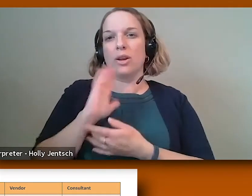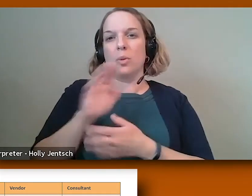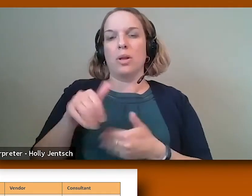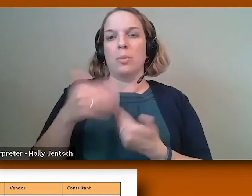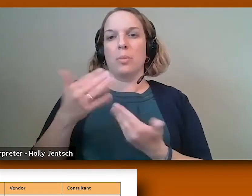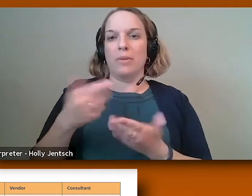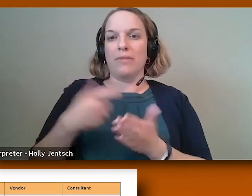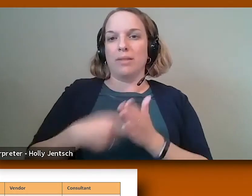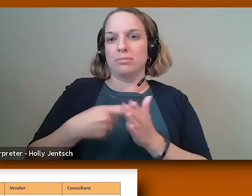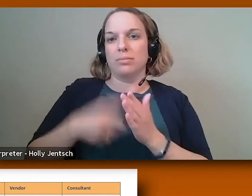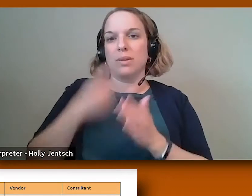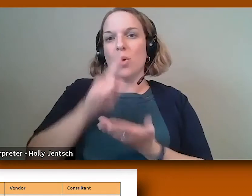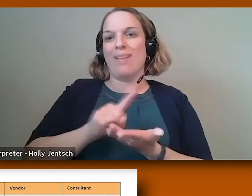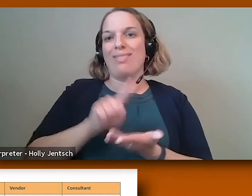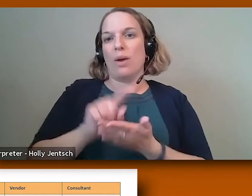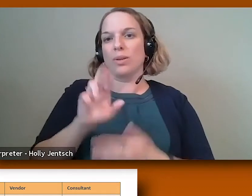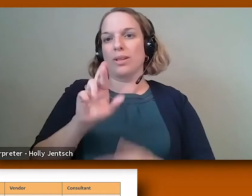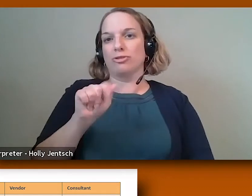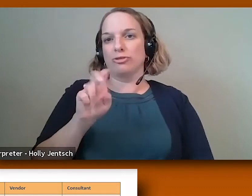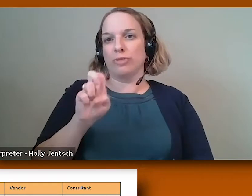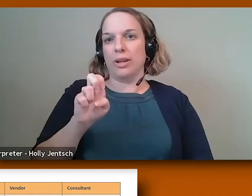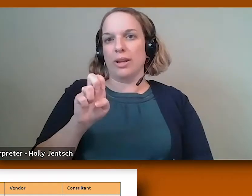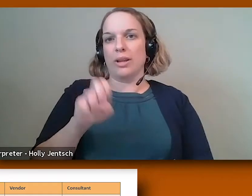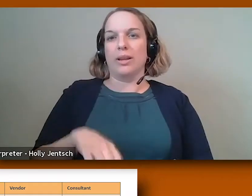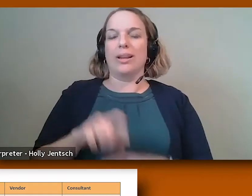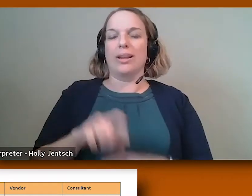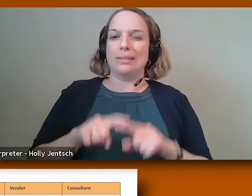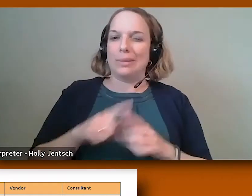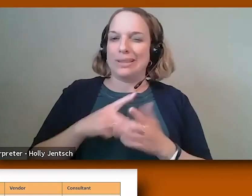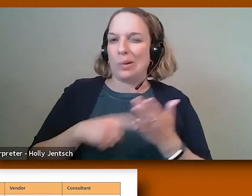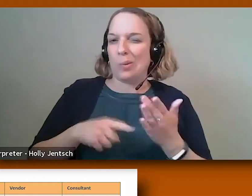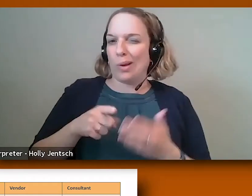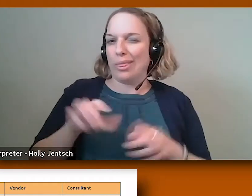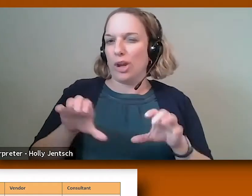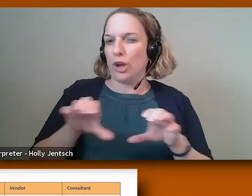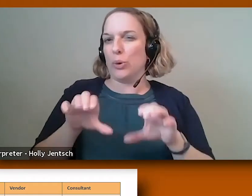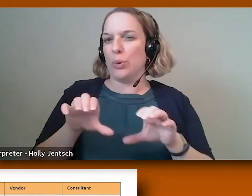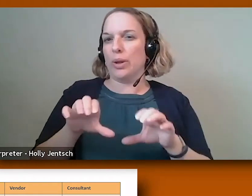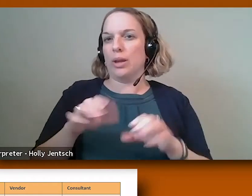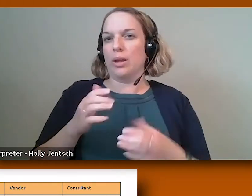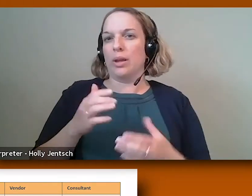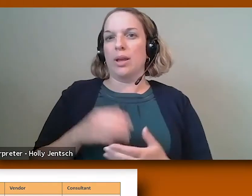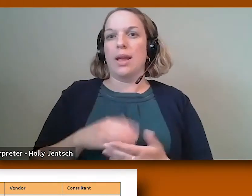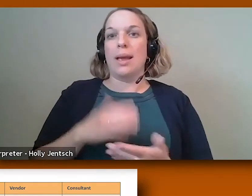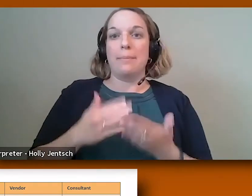that they'll provide. Depending on what it is, it may be a daily cost, or it could be